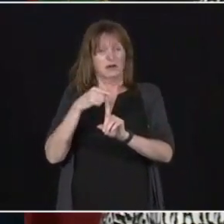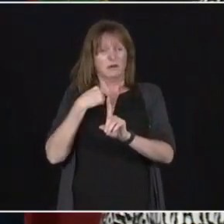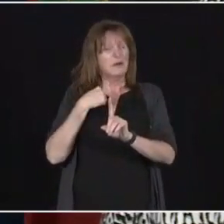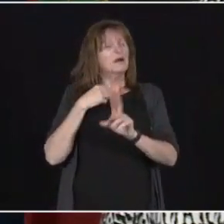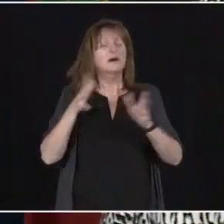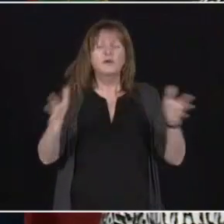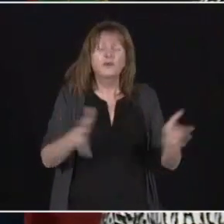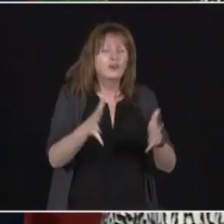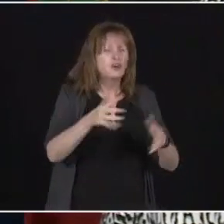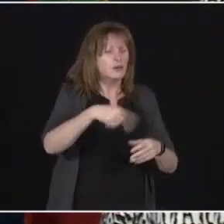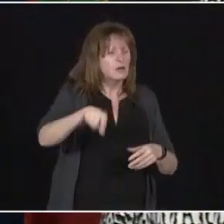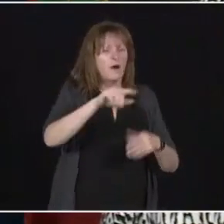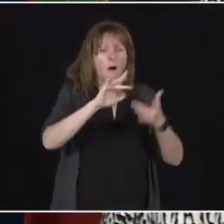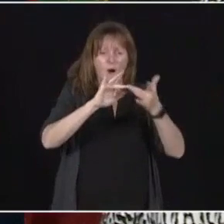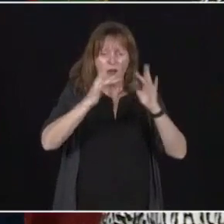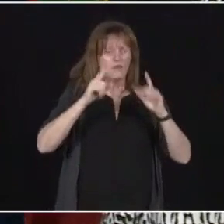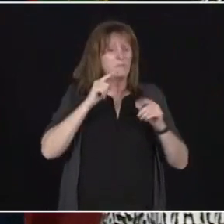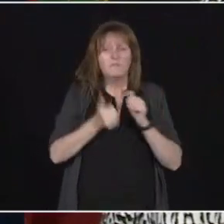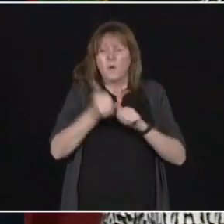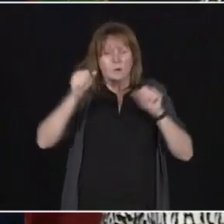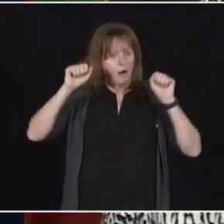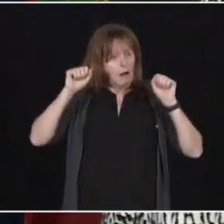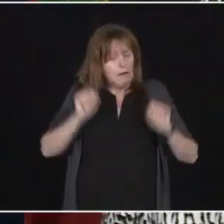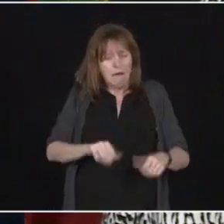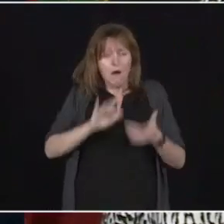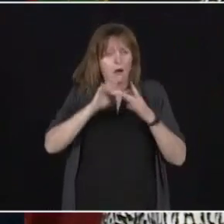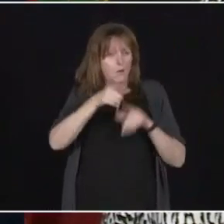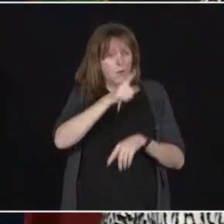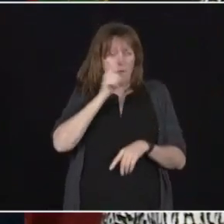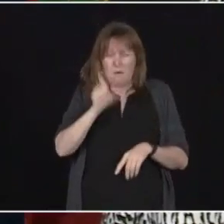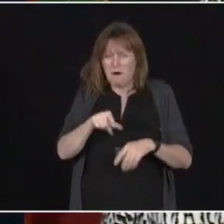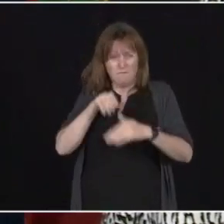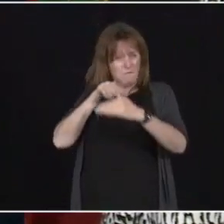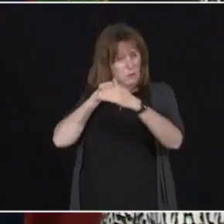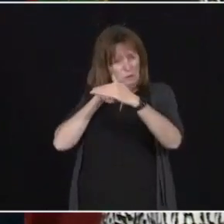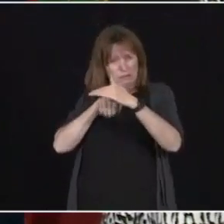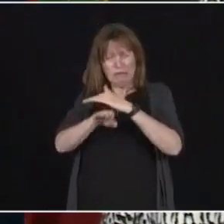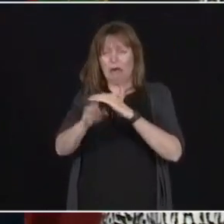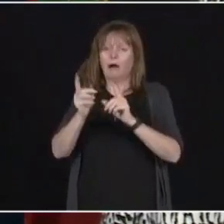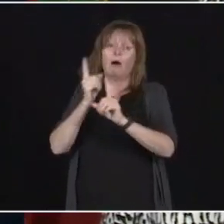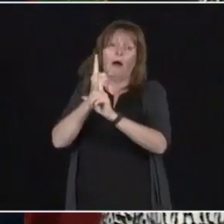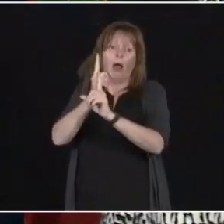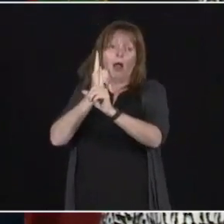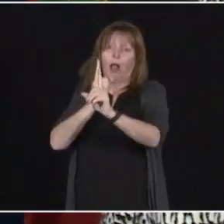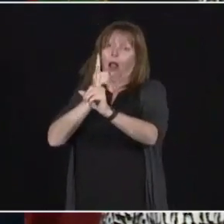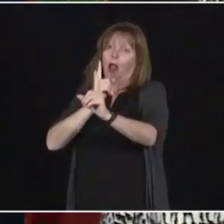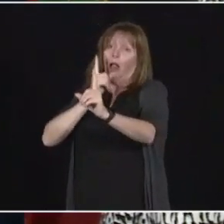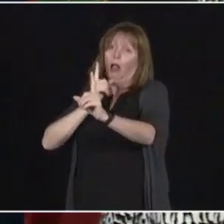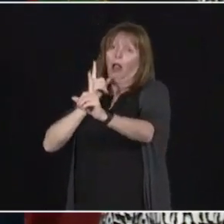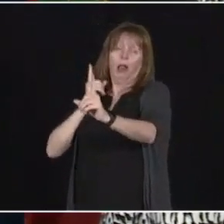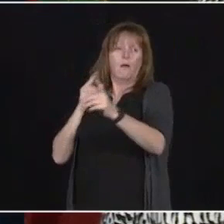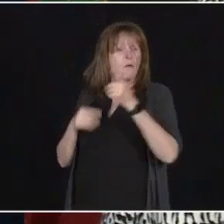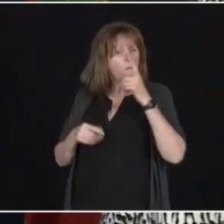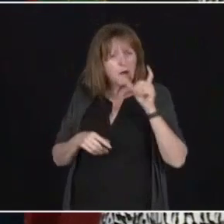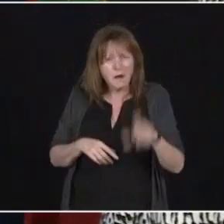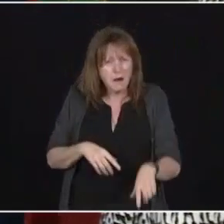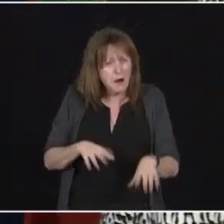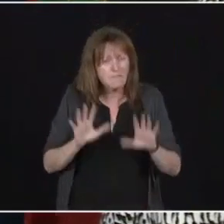First of all, I want to address Service Ontario. I have one across the street from where I live. I just want to tell people, please take